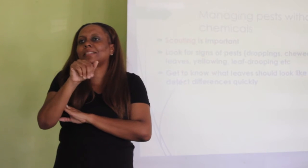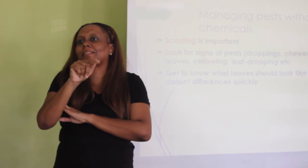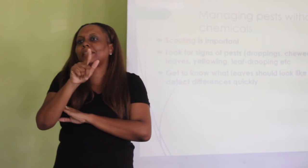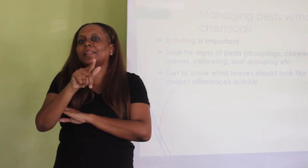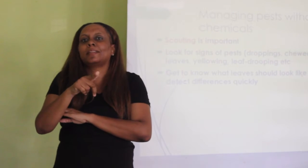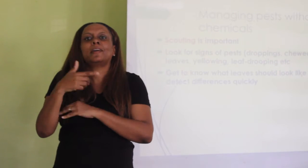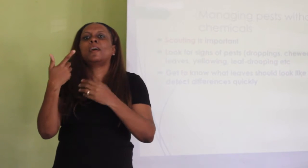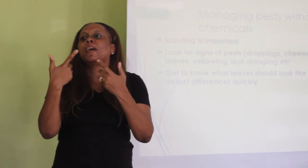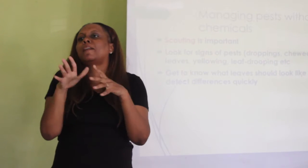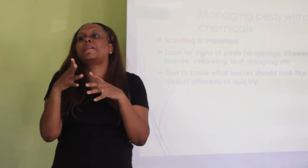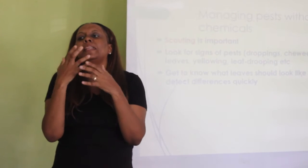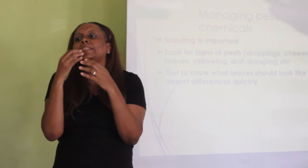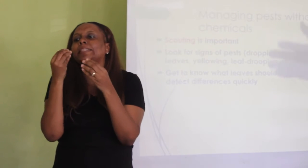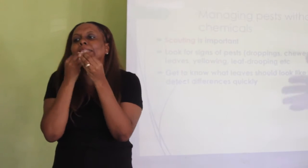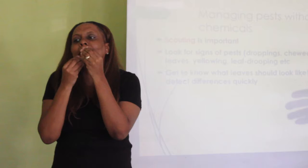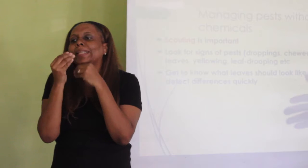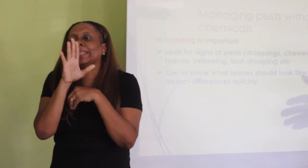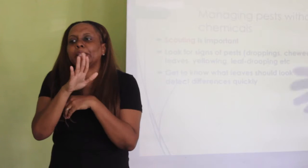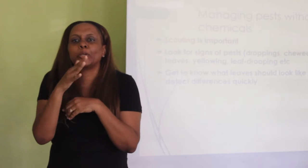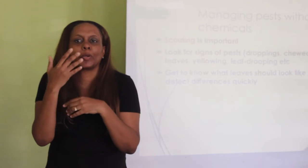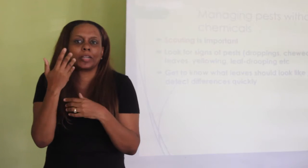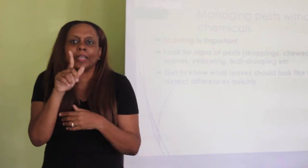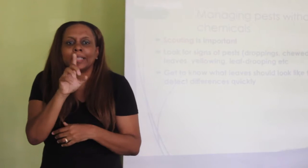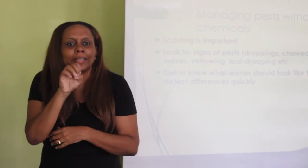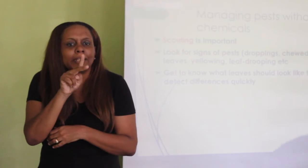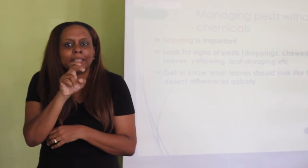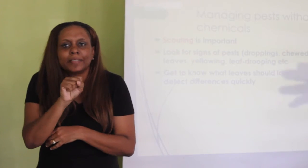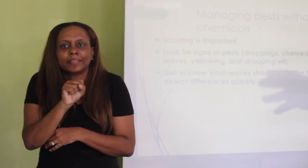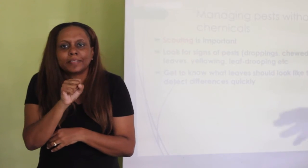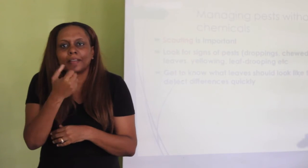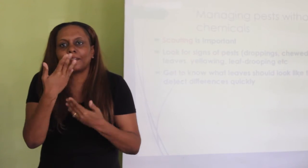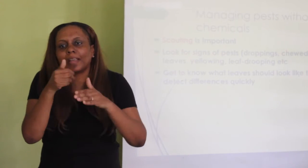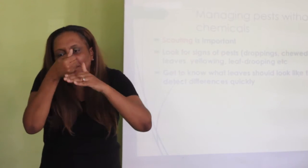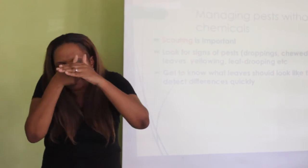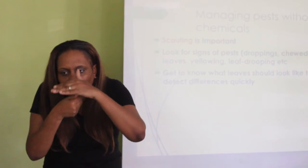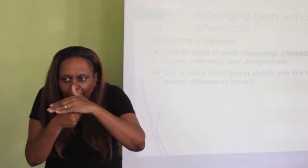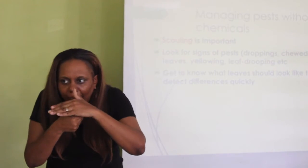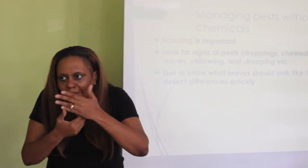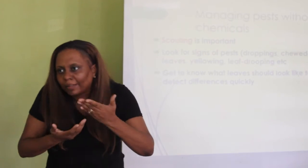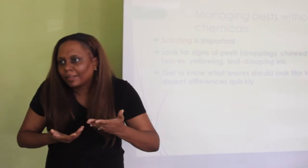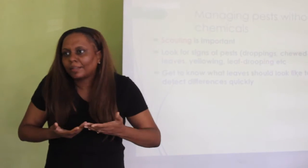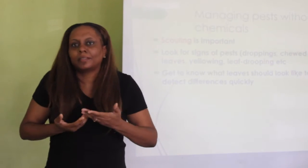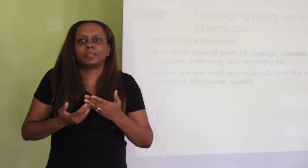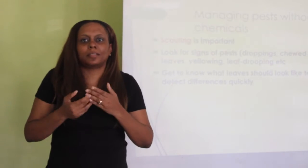i went at eight o'clock they're going back hiding underneath some bushel so scouting is important